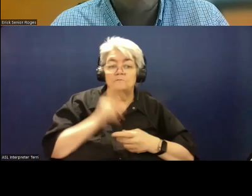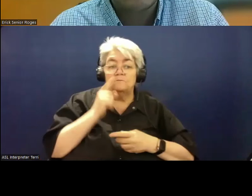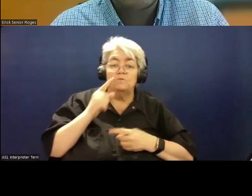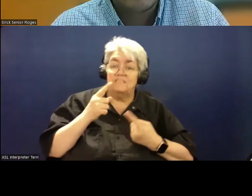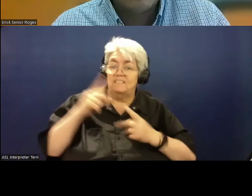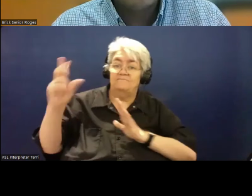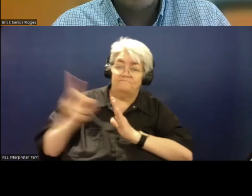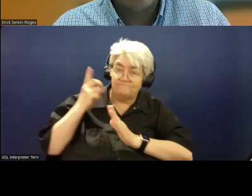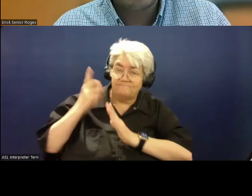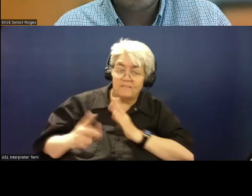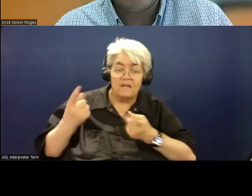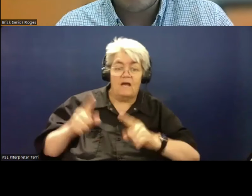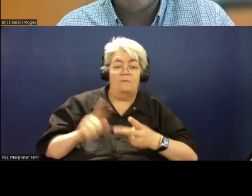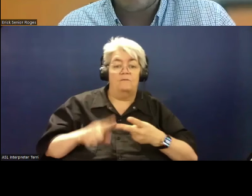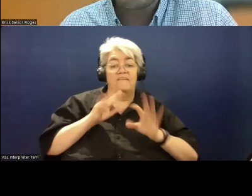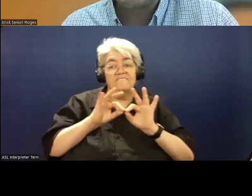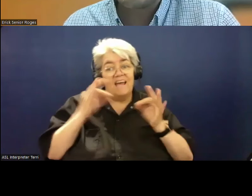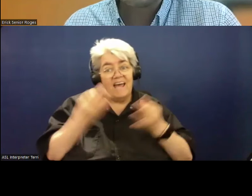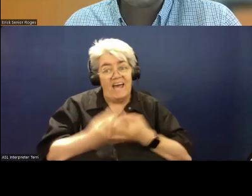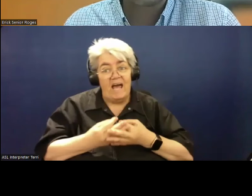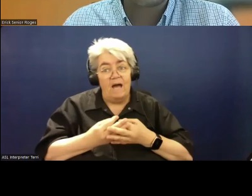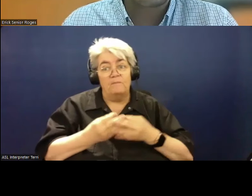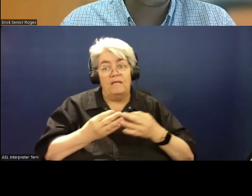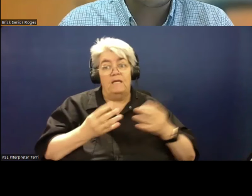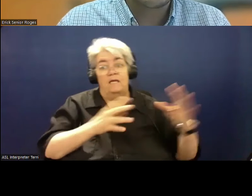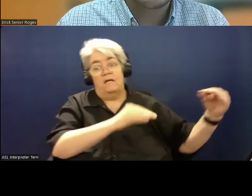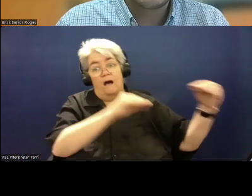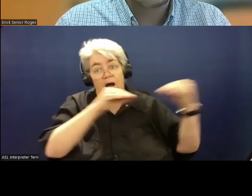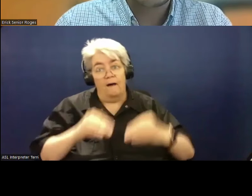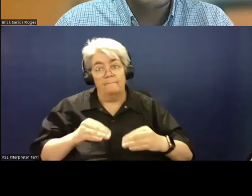CONFLICTS THAT COME ALONG WITH MIGRATION AND ACCULTURATION IN